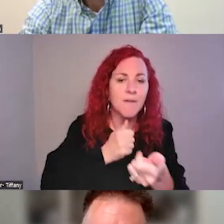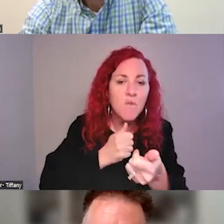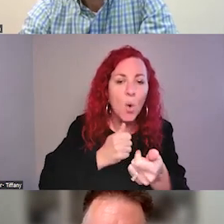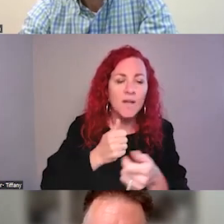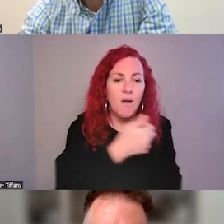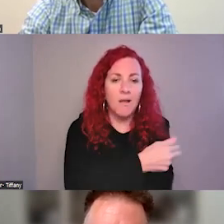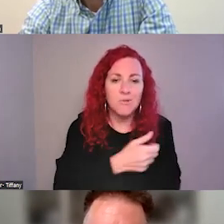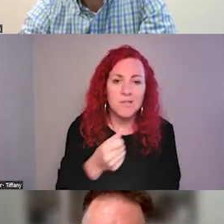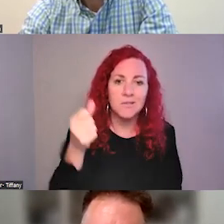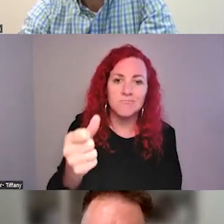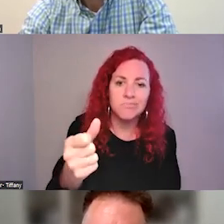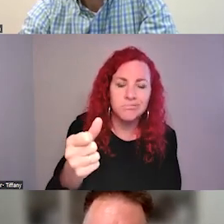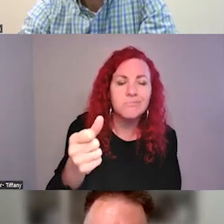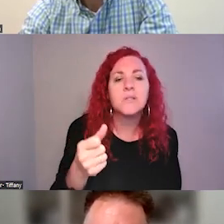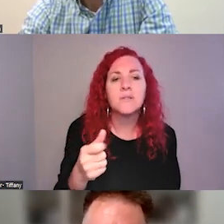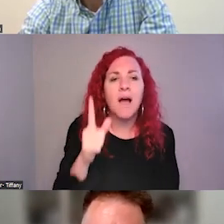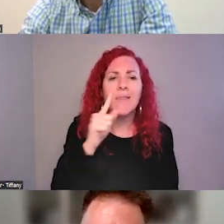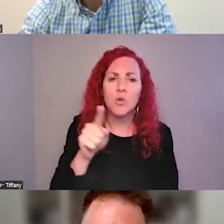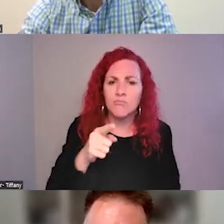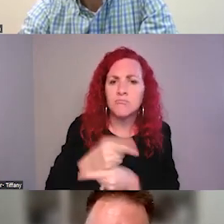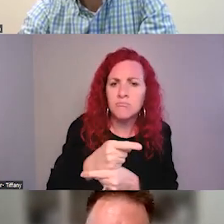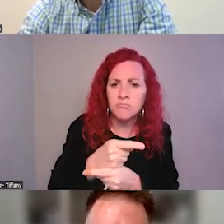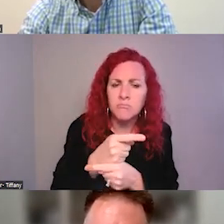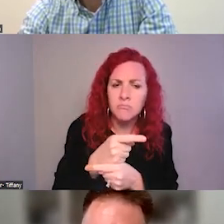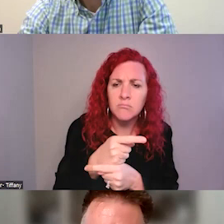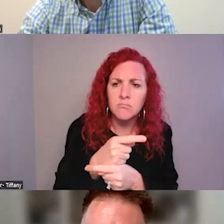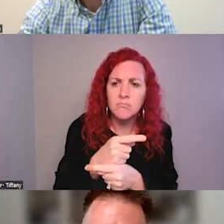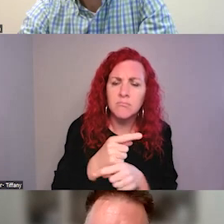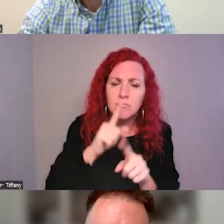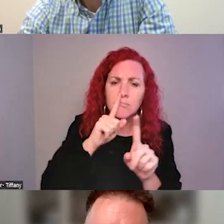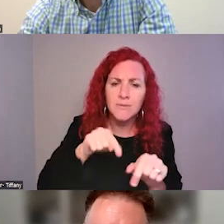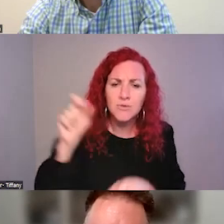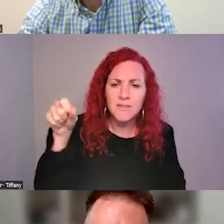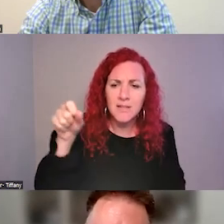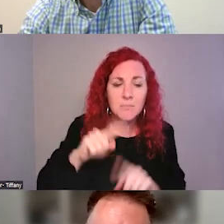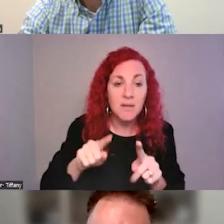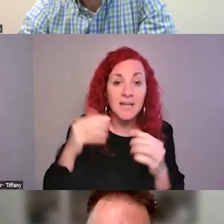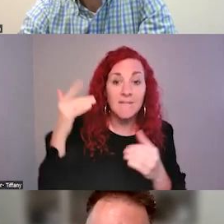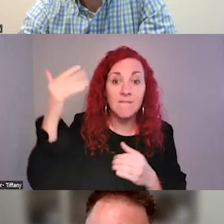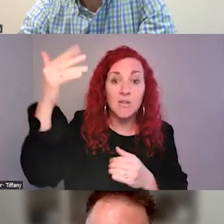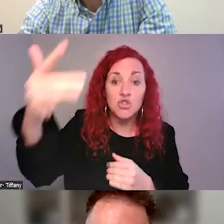SO I THINK WE GLEANED INTO THAT THE RIGHT WAY. I THINK EVENTUALLY WE WANT TO IMPACT THE TOTAL COST OF CARE SAVINGS